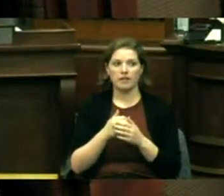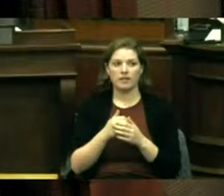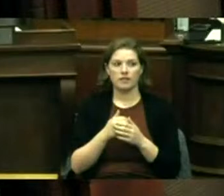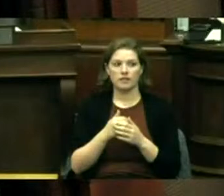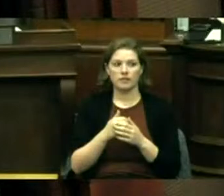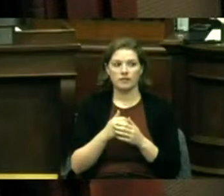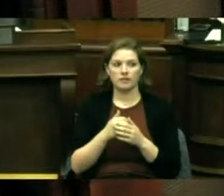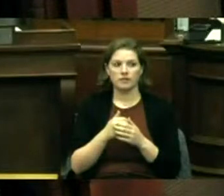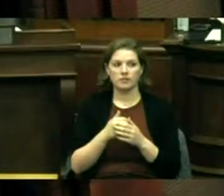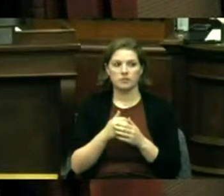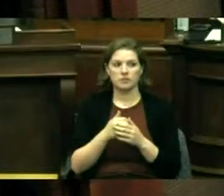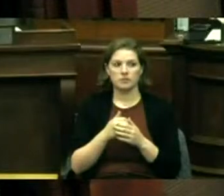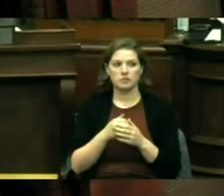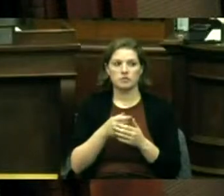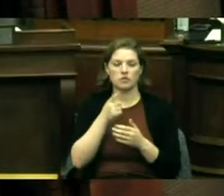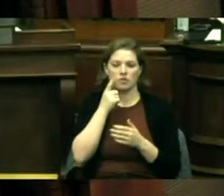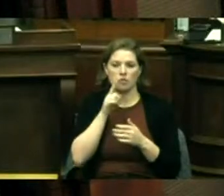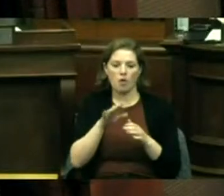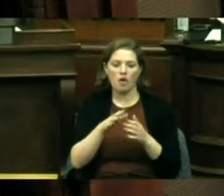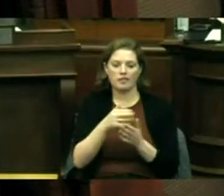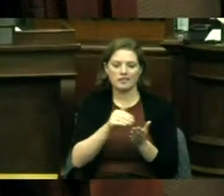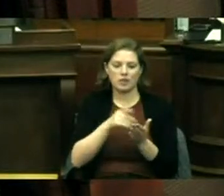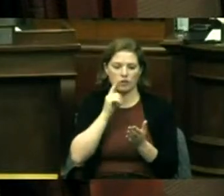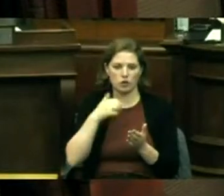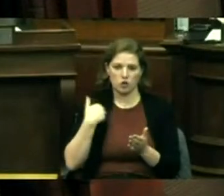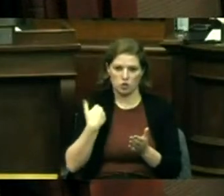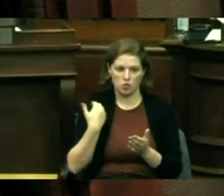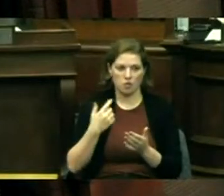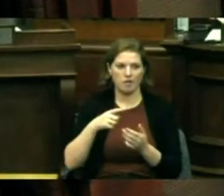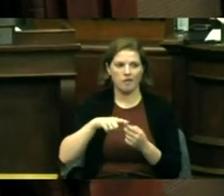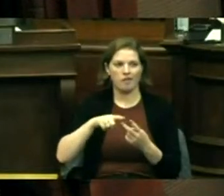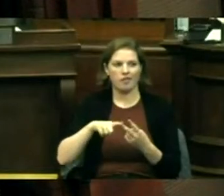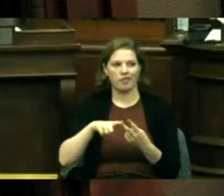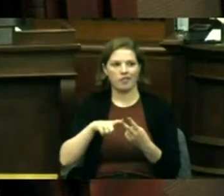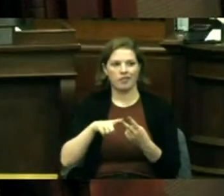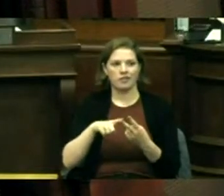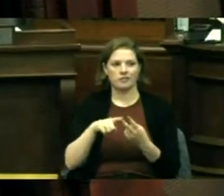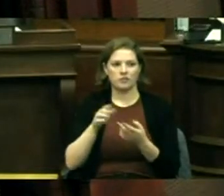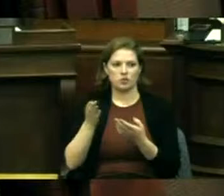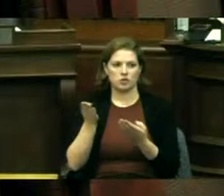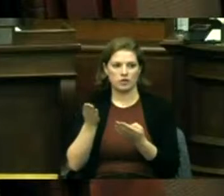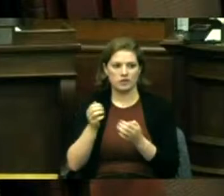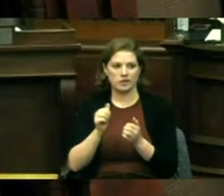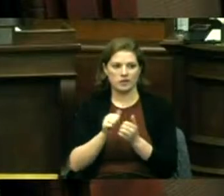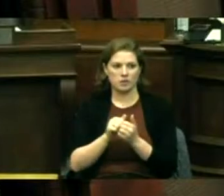already do have social emotional services in now five of our